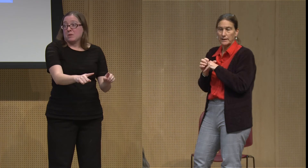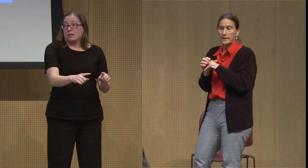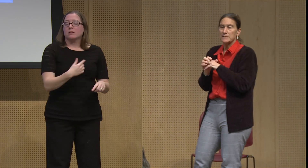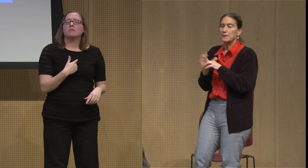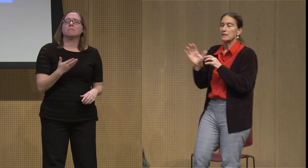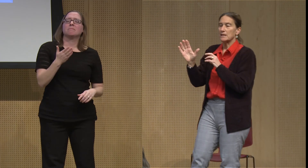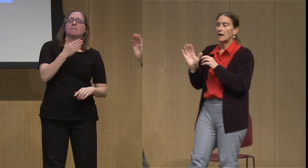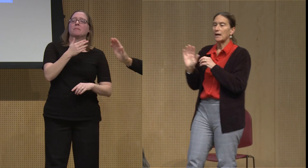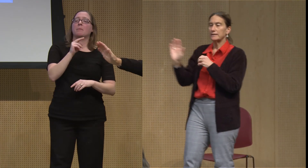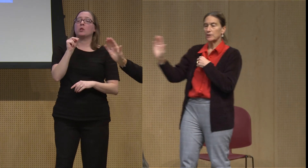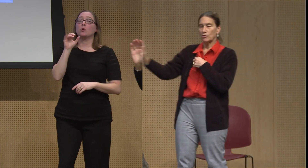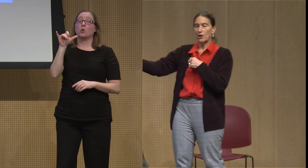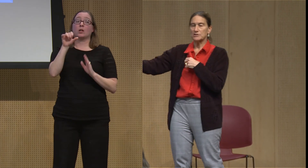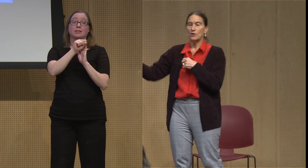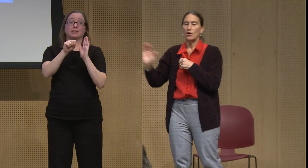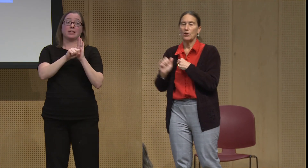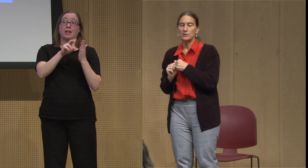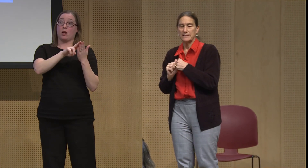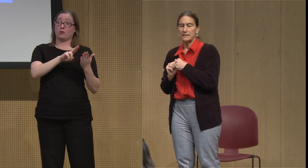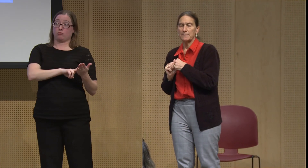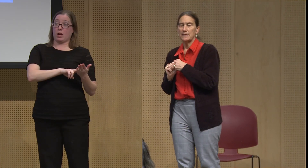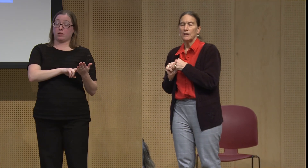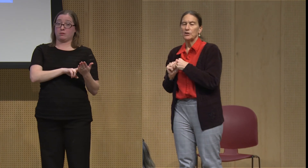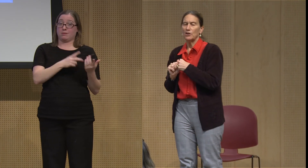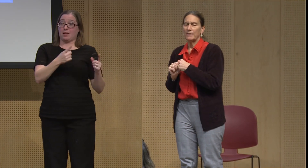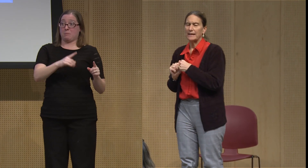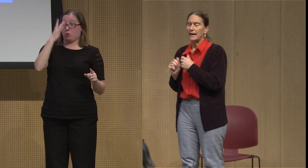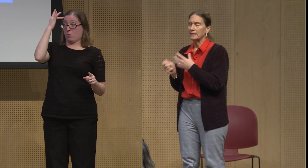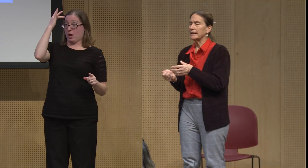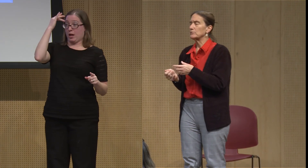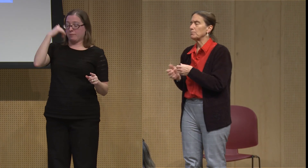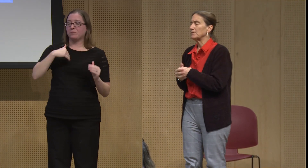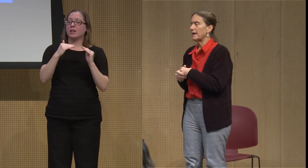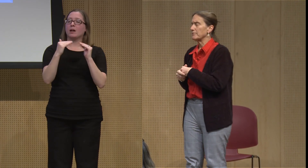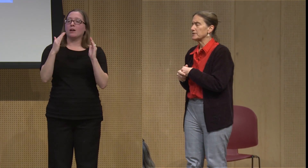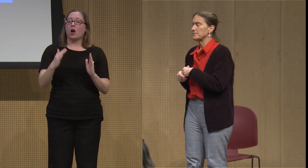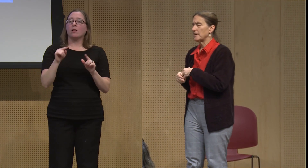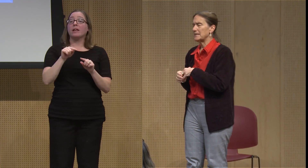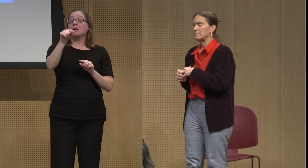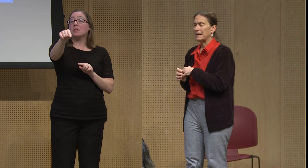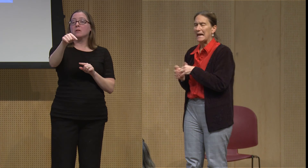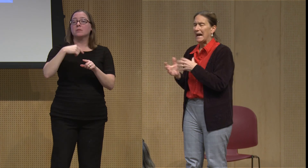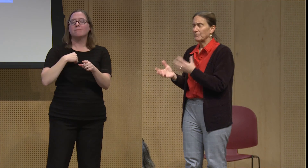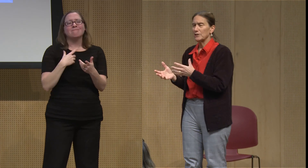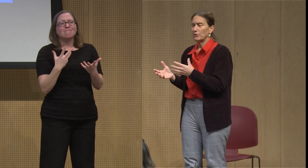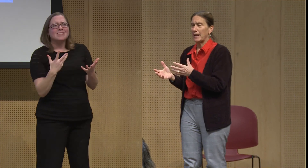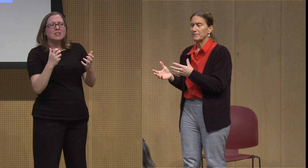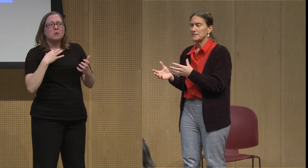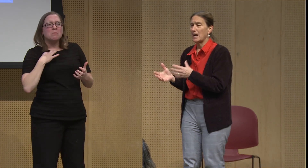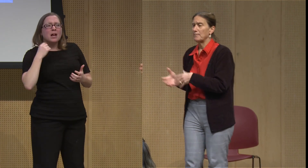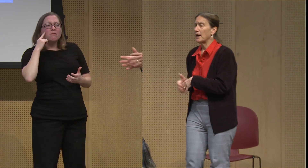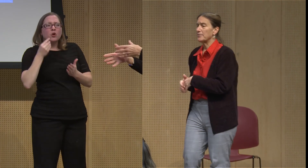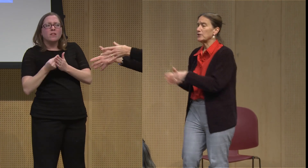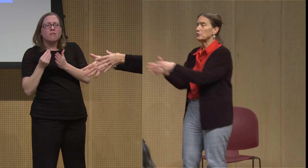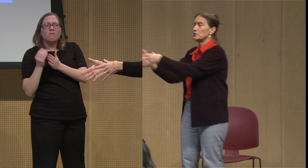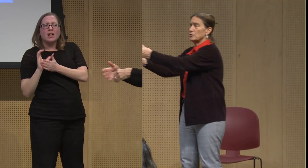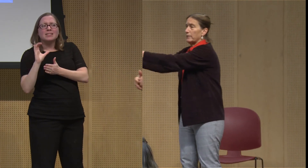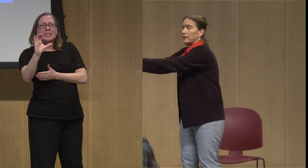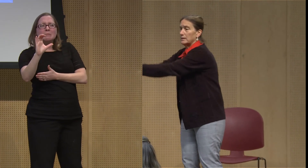IT'S BECAUSE A COLLEAGUE ACROSS THE HALL SAID TO ME, "YOU KNOW, ANN, I'D LIKE TO APPLY FOR THIS FUNDING, "BUT I REALLY DON'T HAVE THE TIME. I THINK YOU SHOULD DO IT."